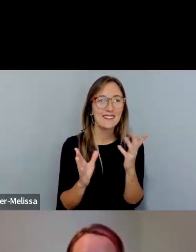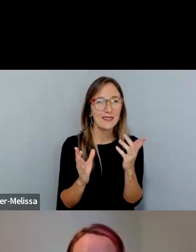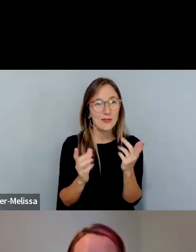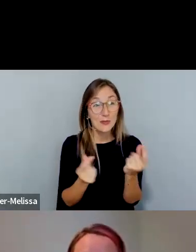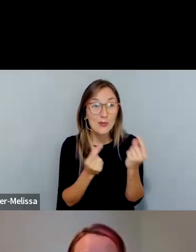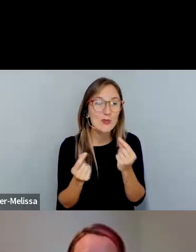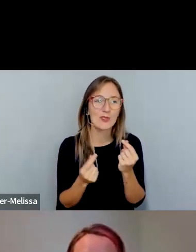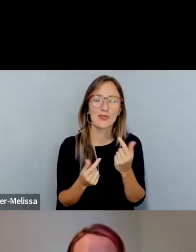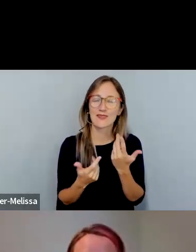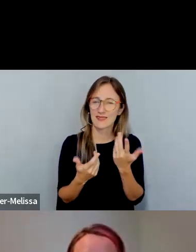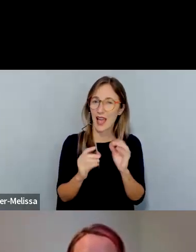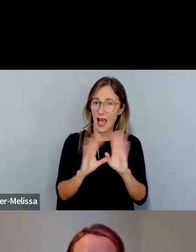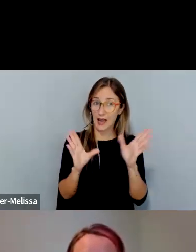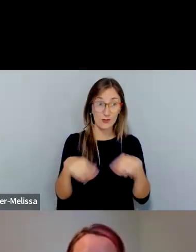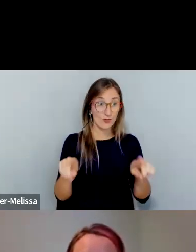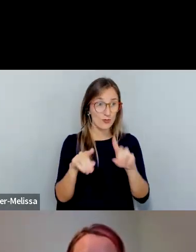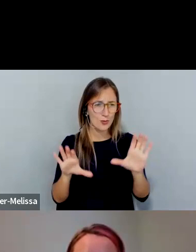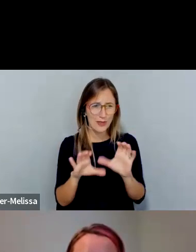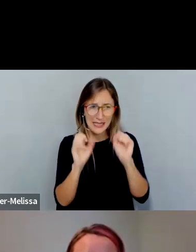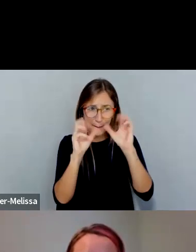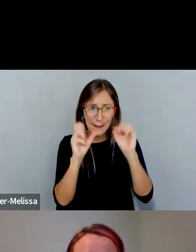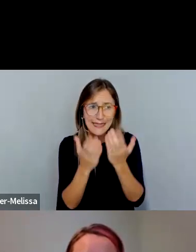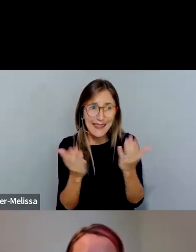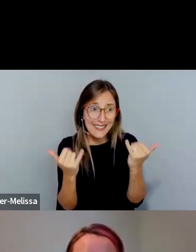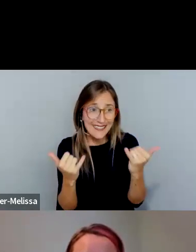because Marcia is really inundated me with history and culture.